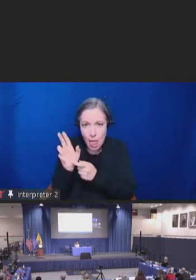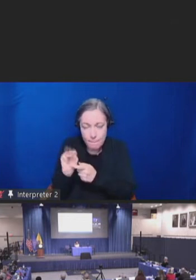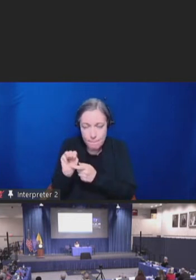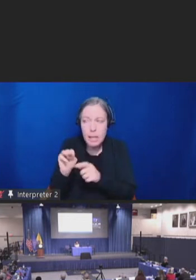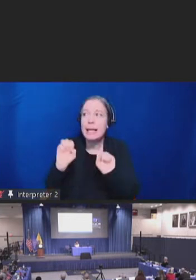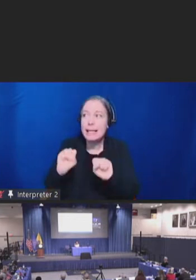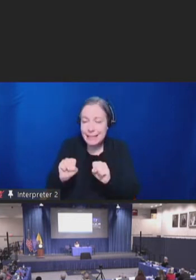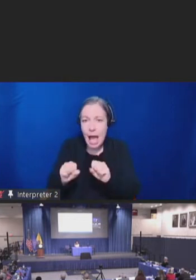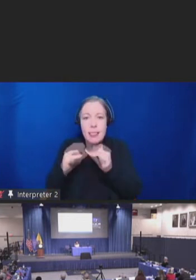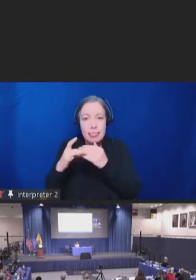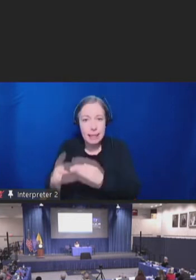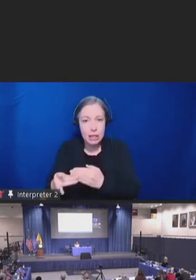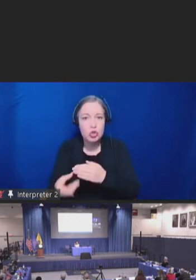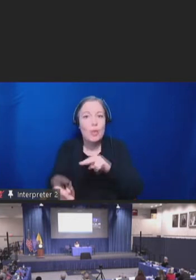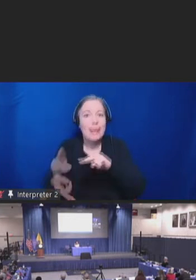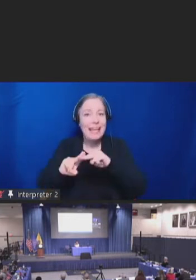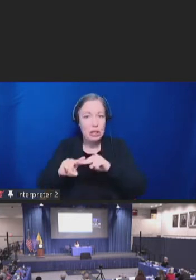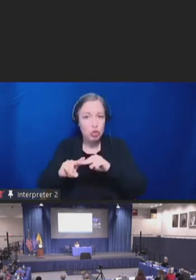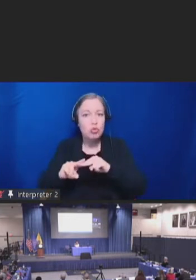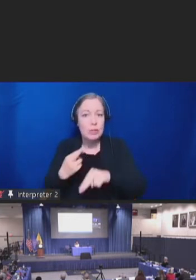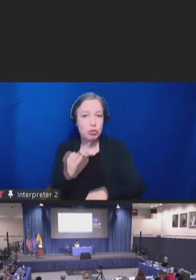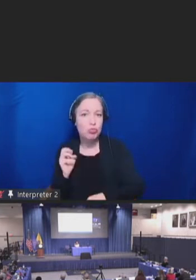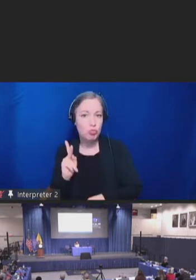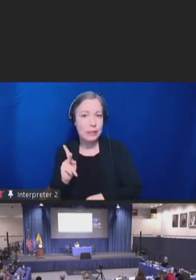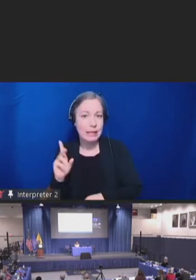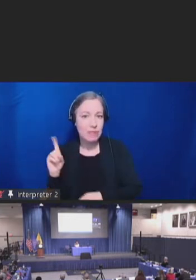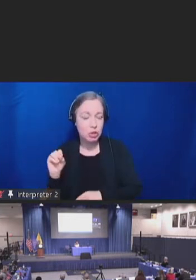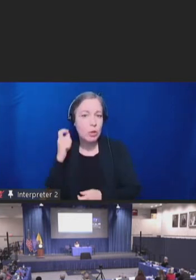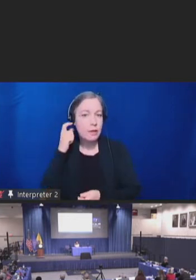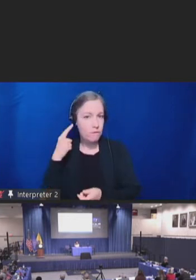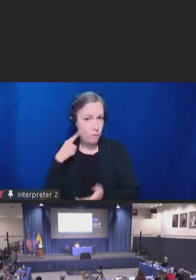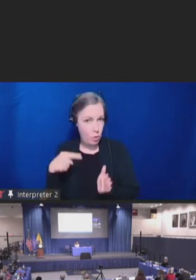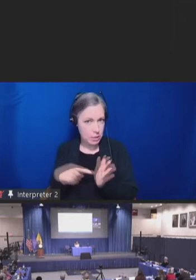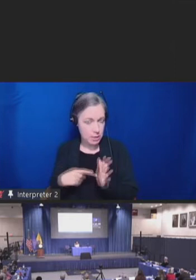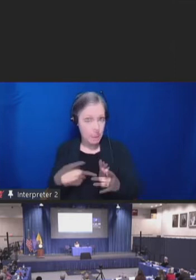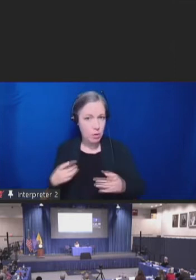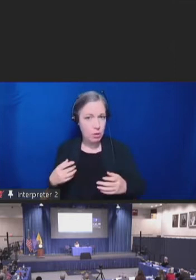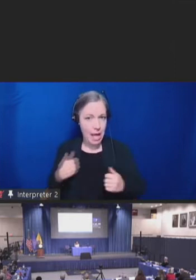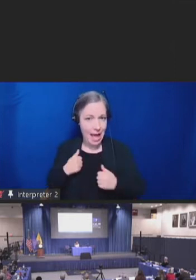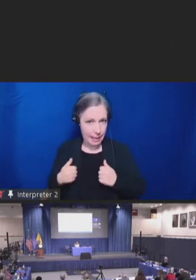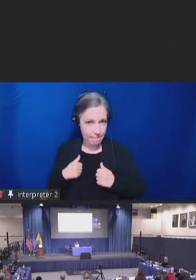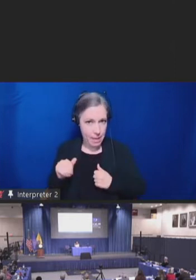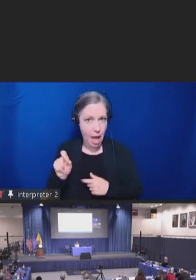There is some biologic plausibility for this hypothesis, although I -- I'd describe it as fairly limited.